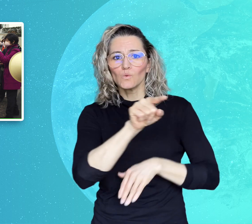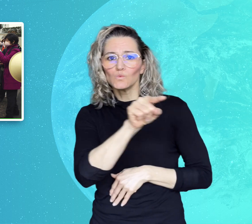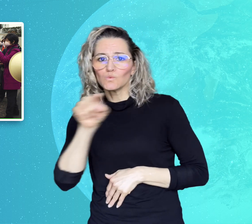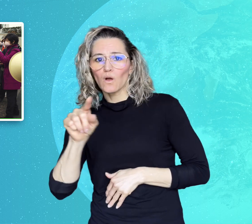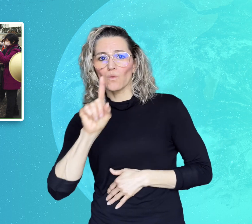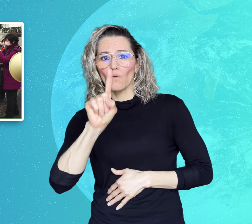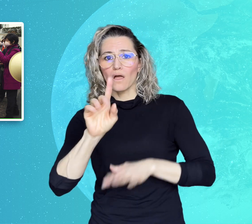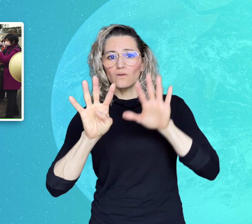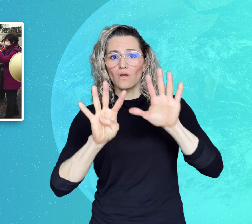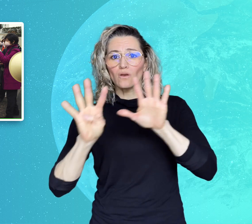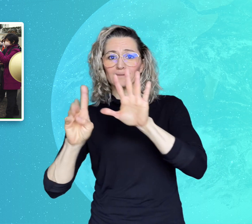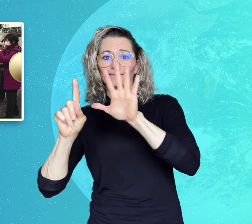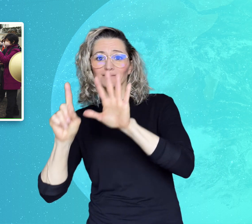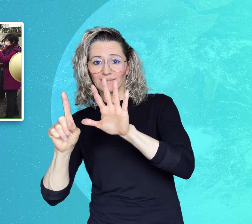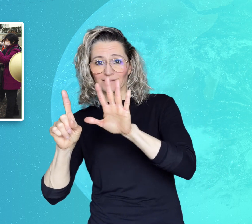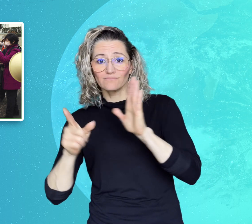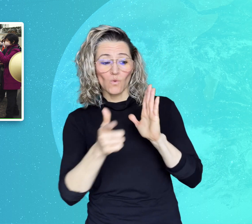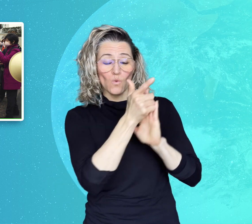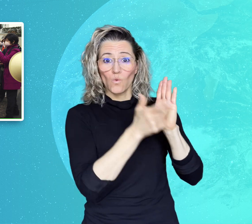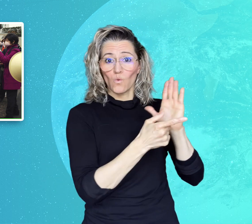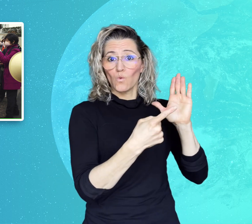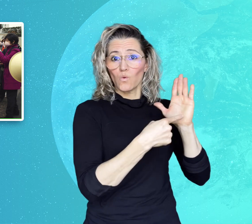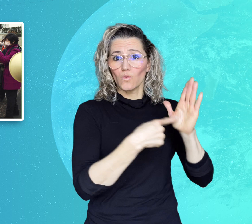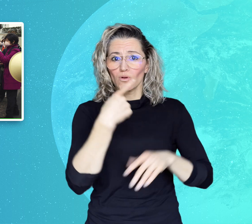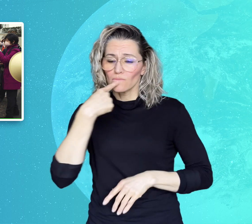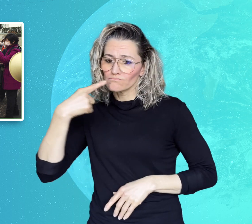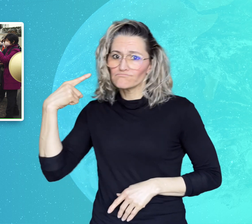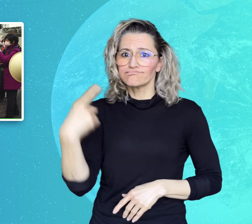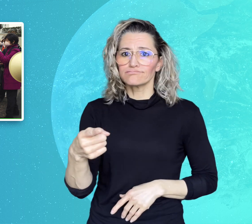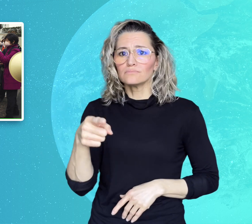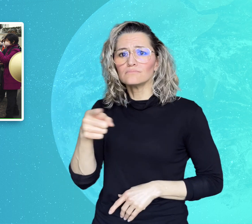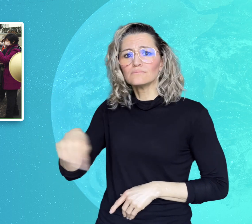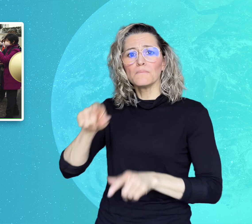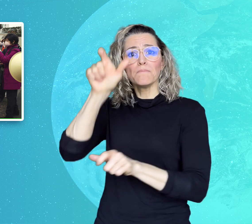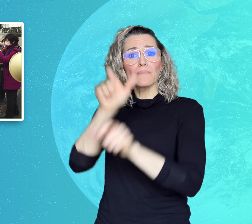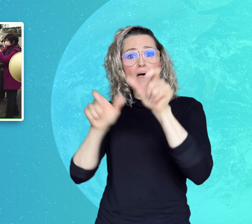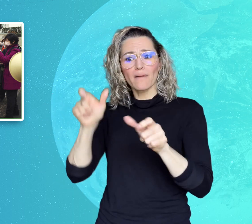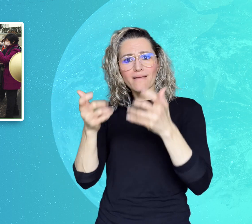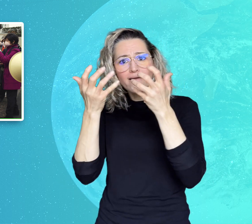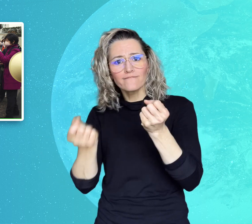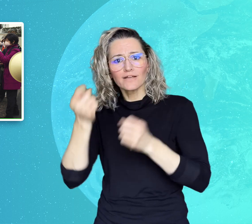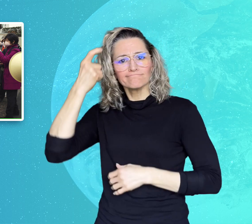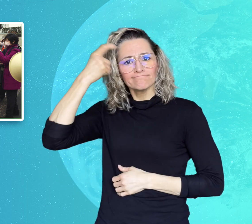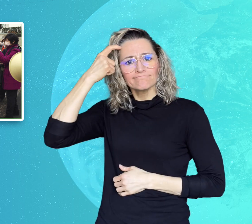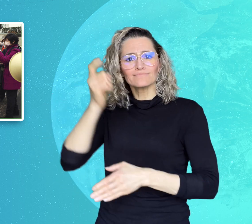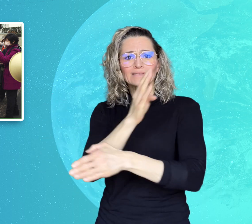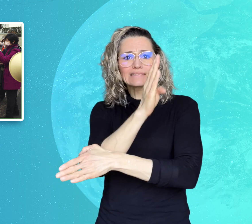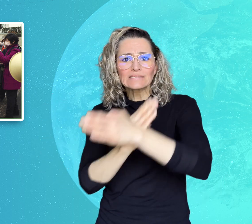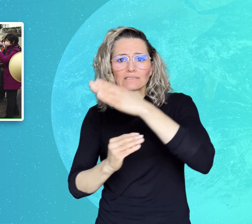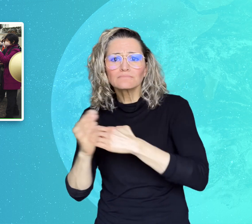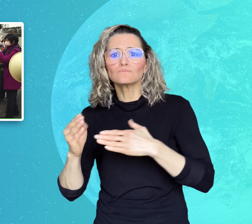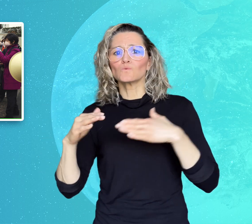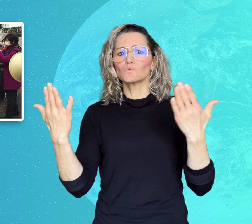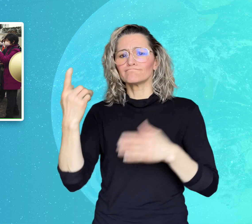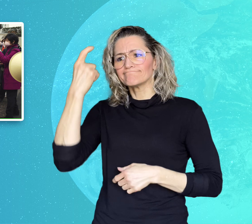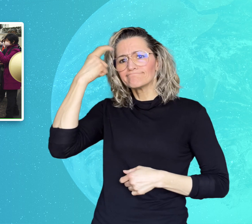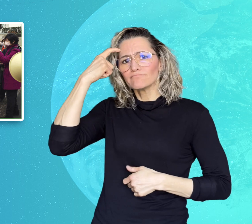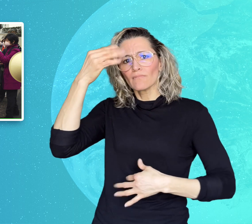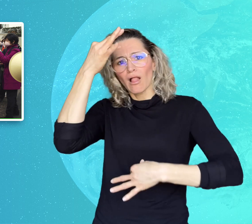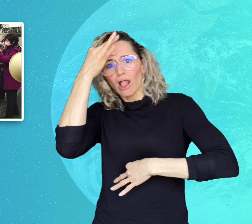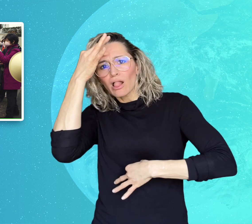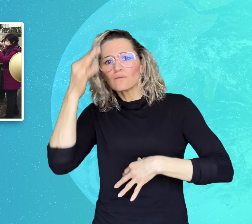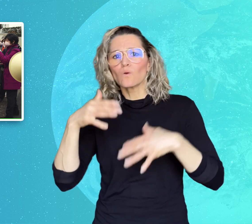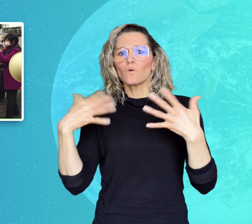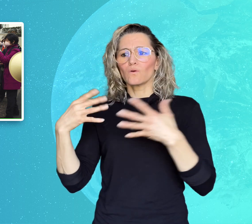of people with intellectual disabilities, mental illnesses or hereditary